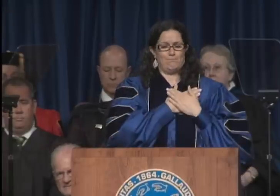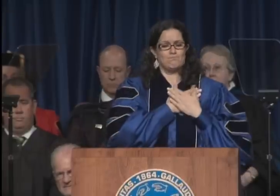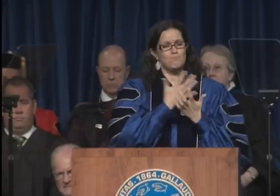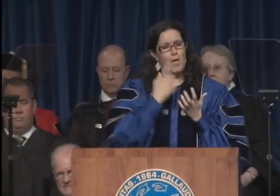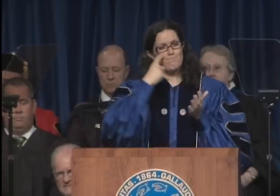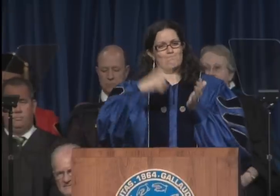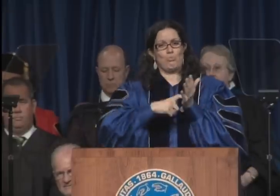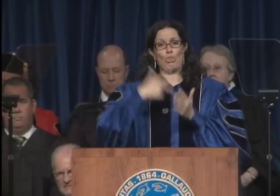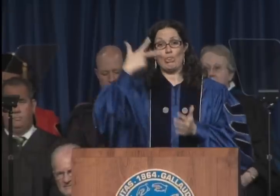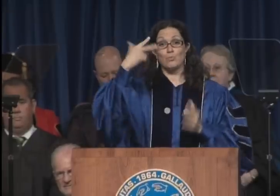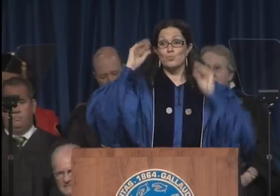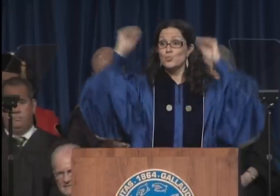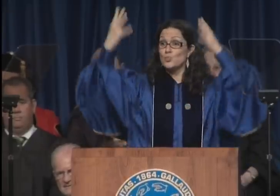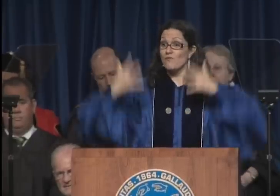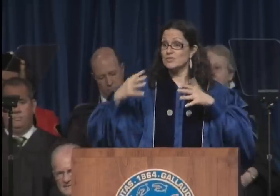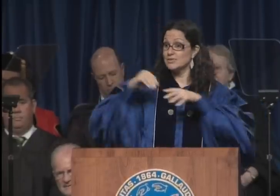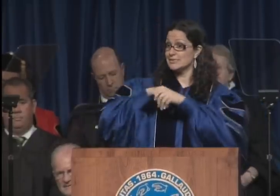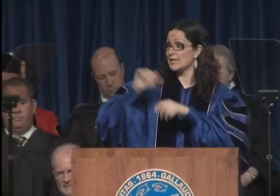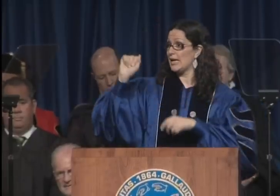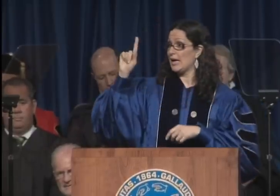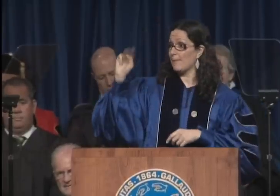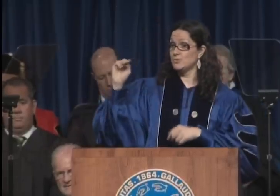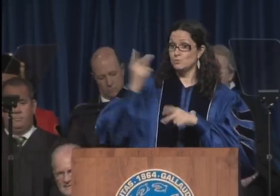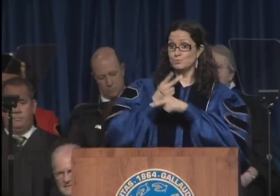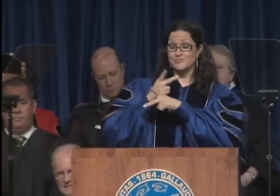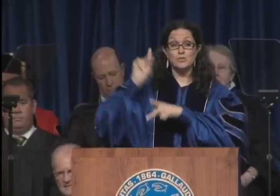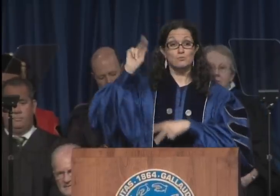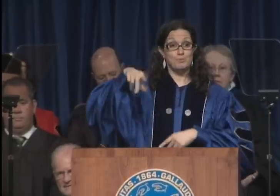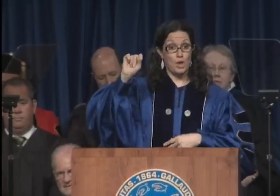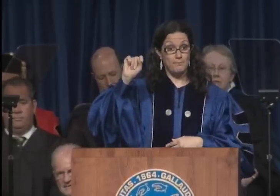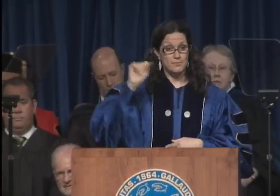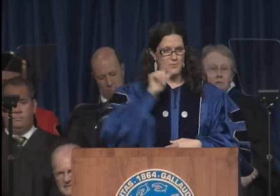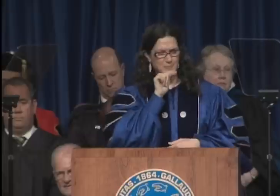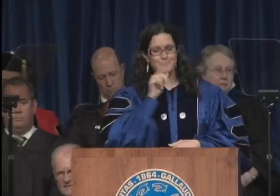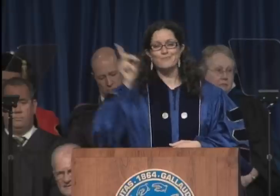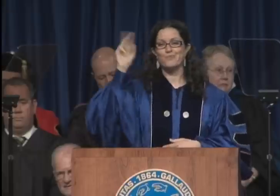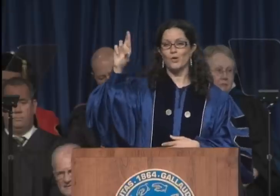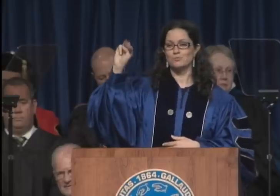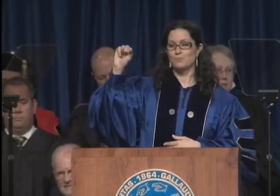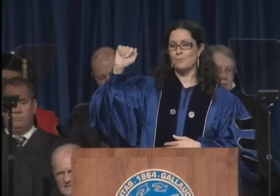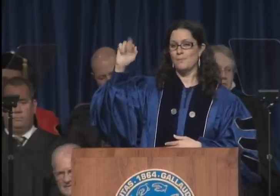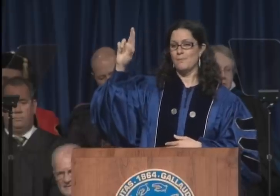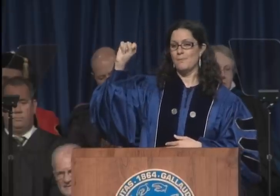through our studies. I want to personally thank and recognize